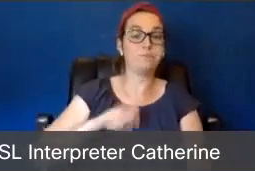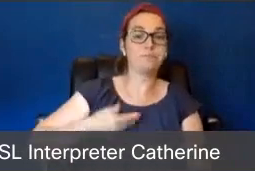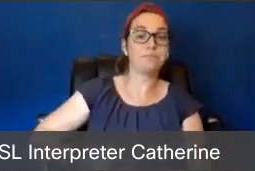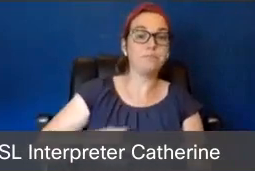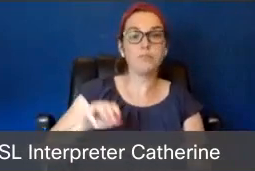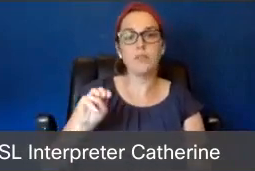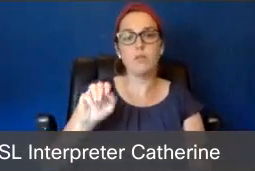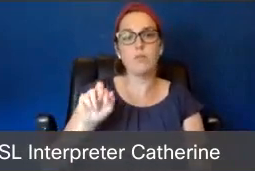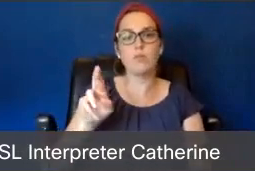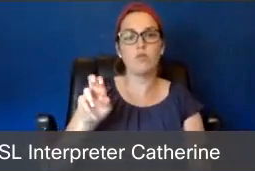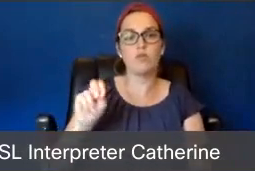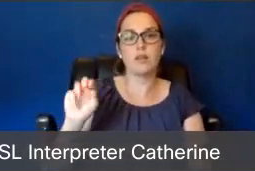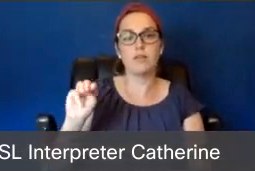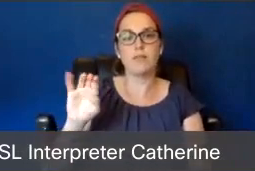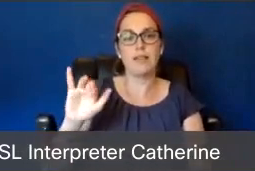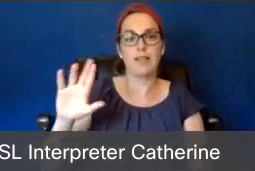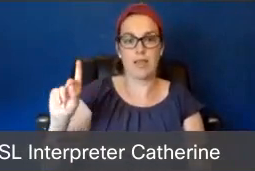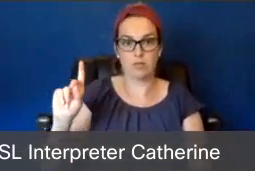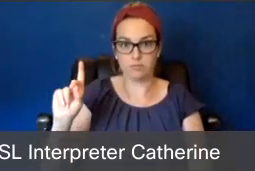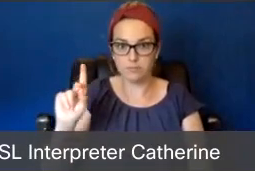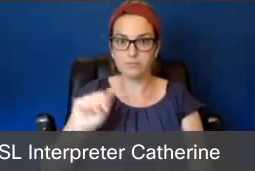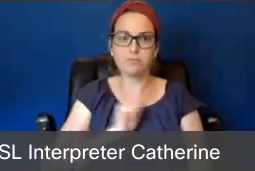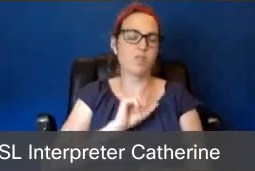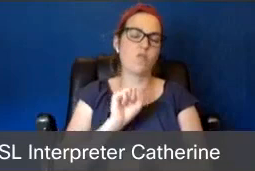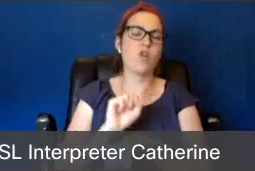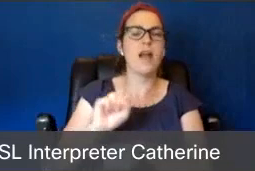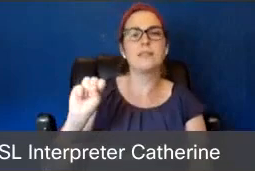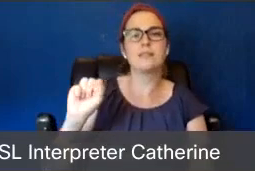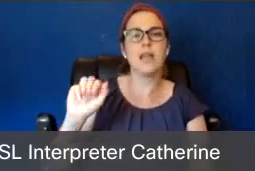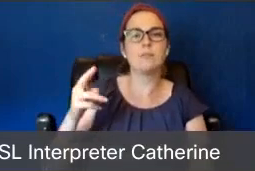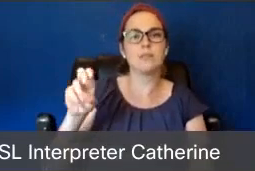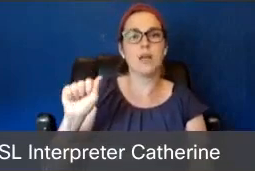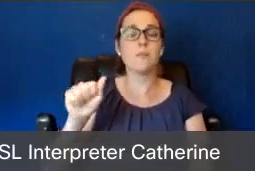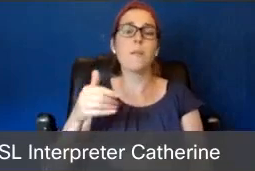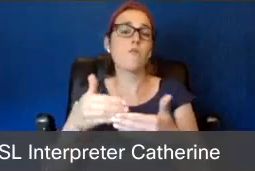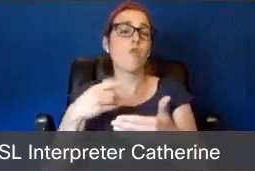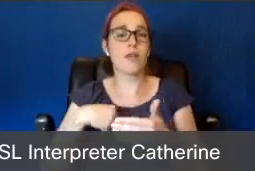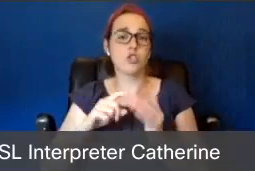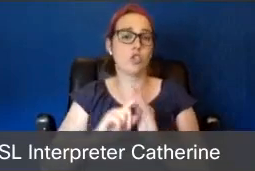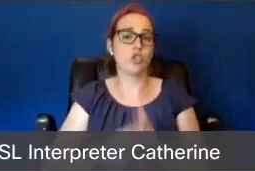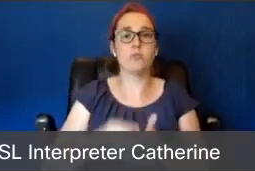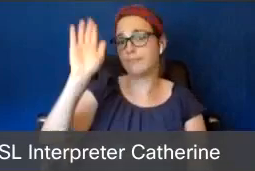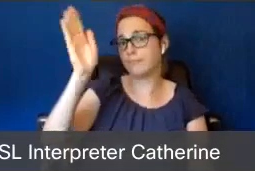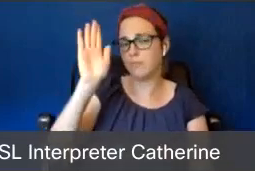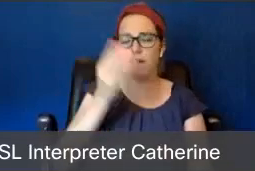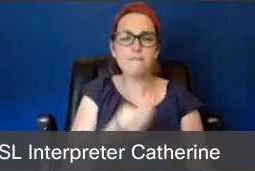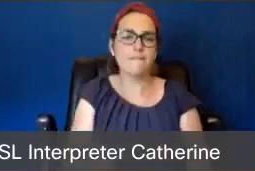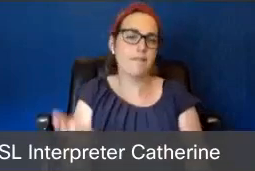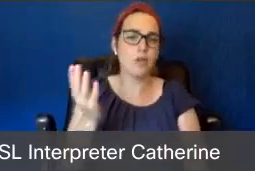at Policy Research Associates. And before we start our presentations, I have just a few housekeeping items to review with you today.